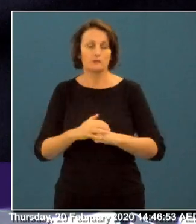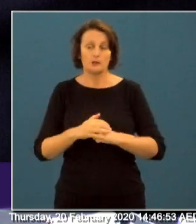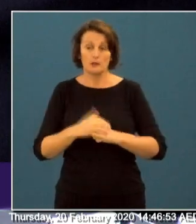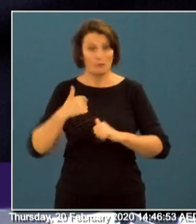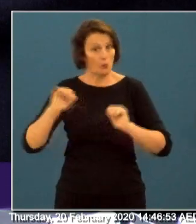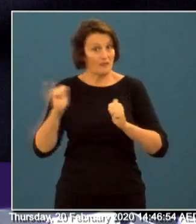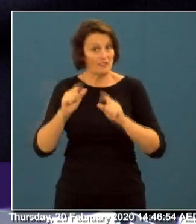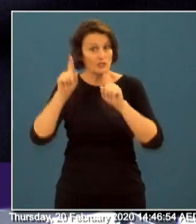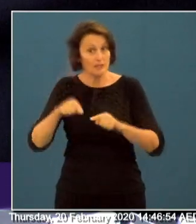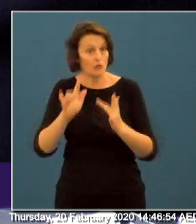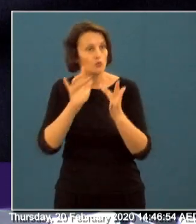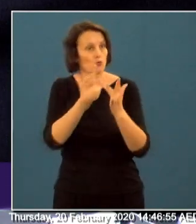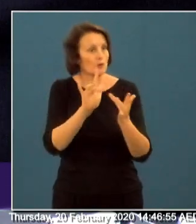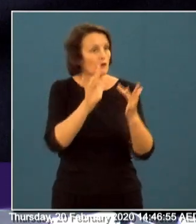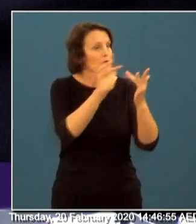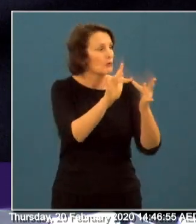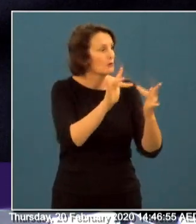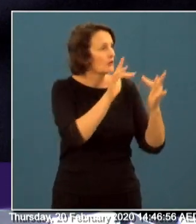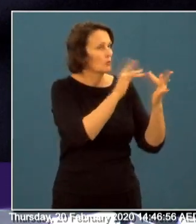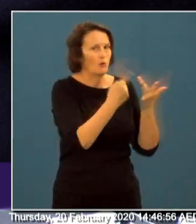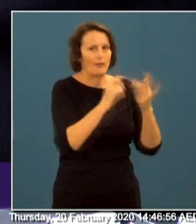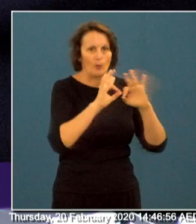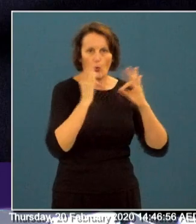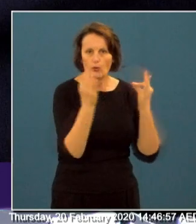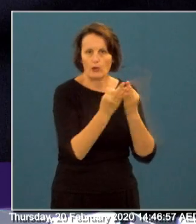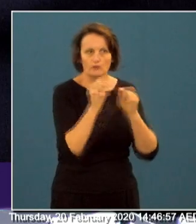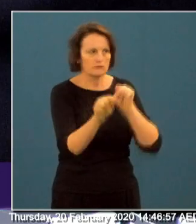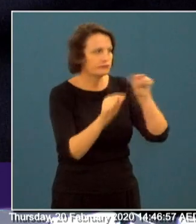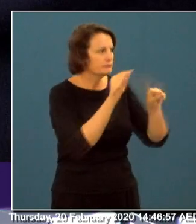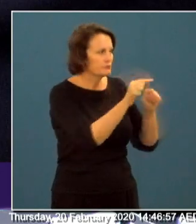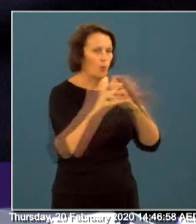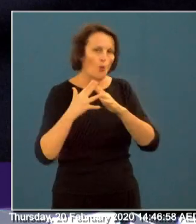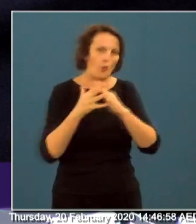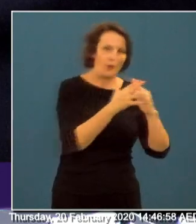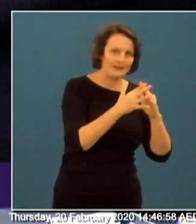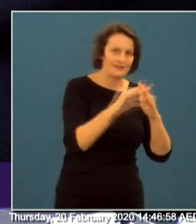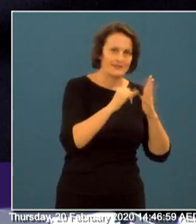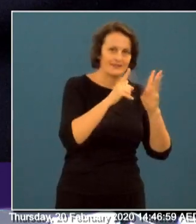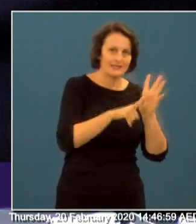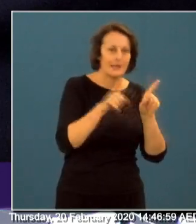with Western Sydney and with our primary health colleagues in the Central and Eastern Sydney Primary Health Network.